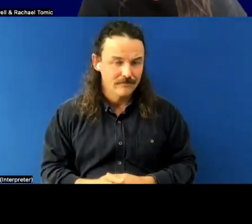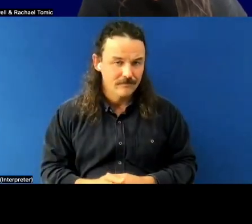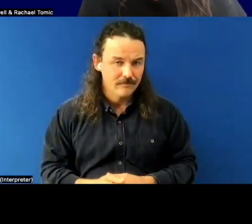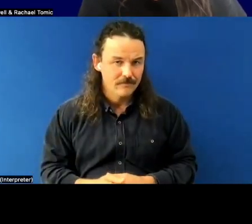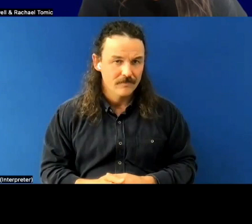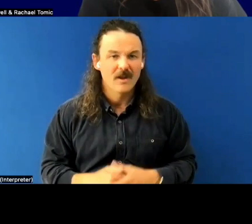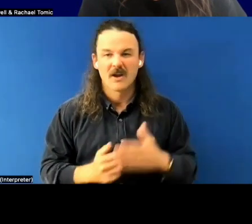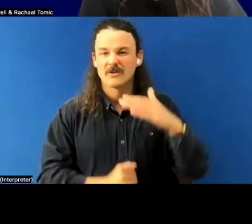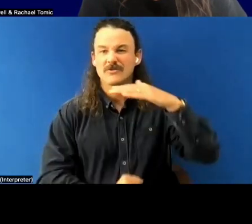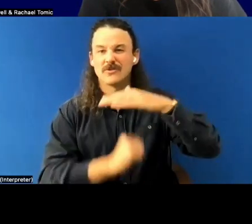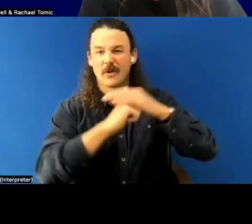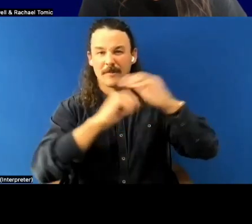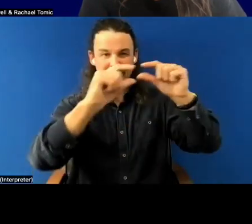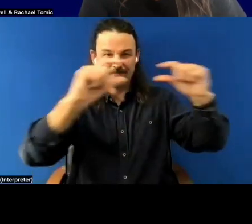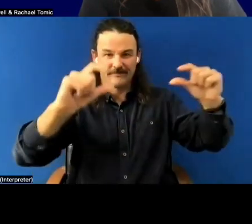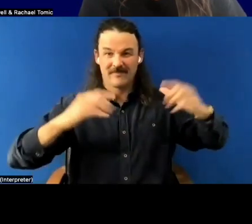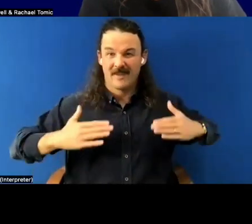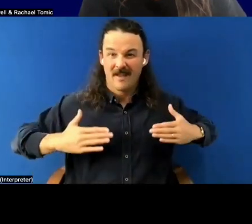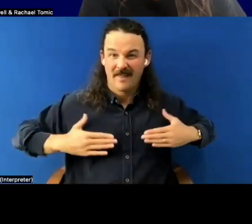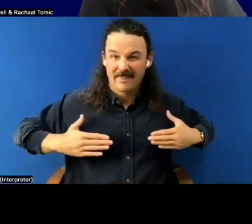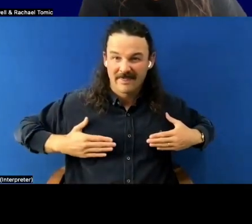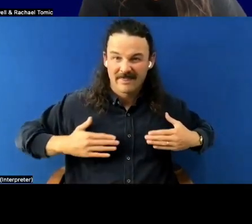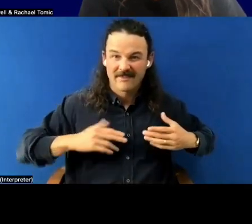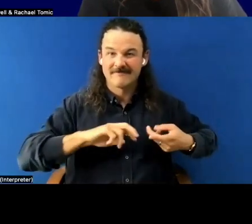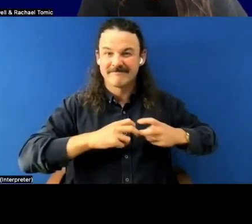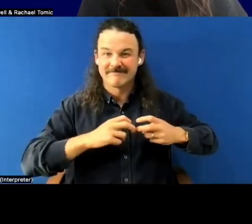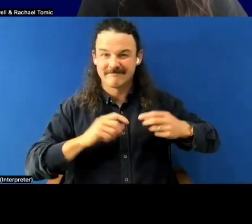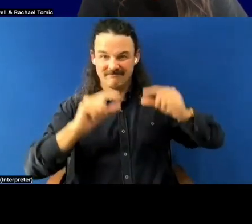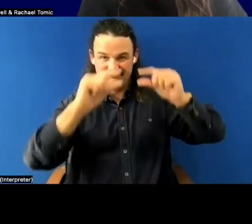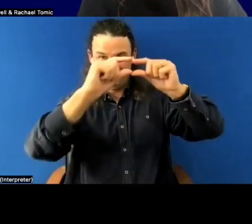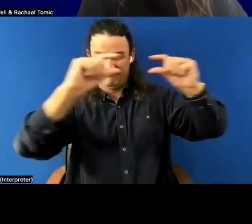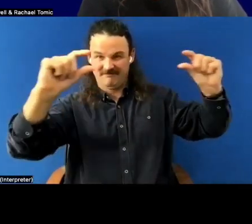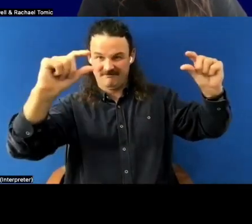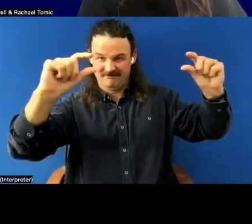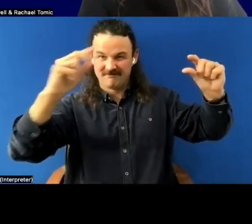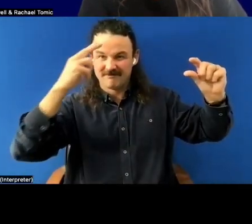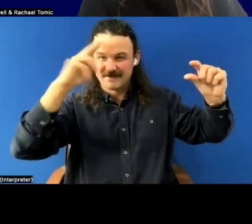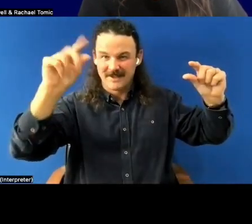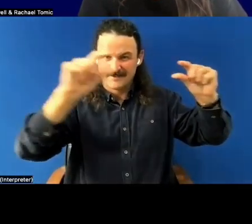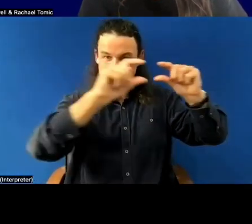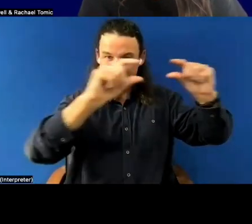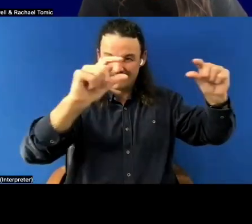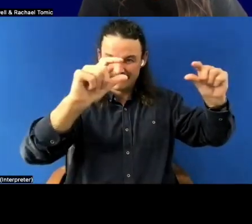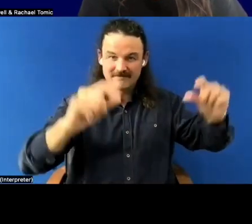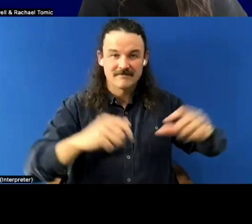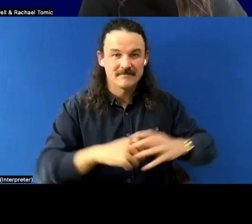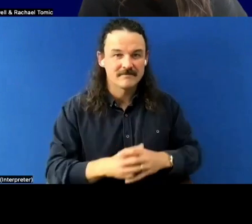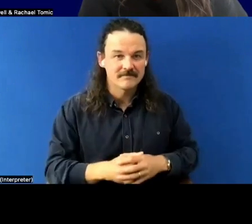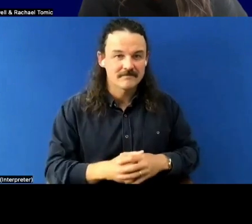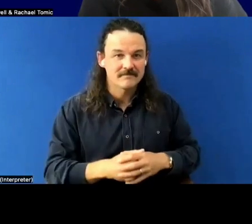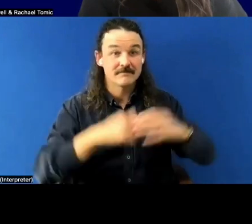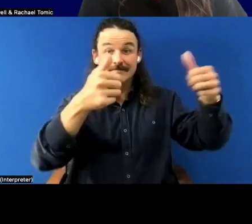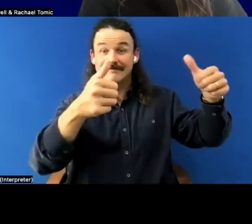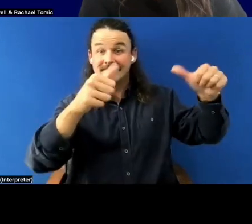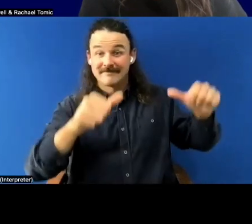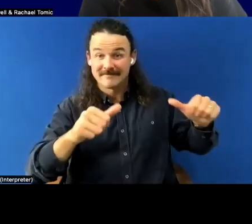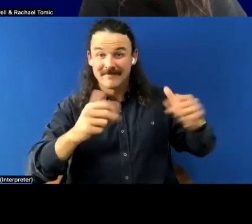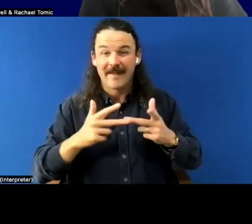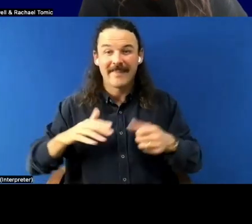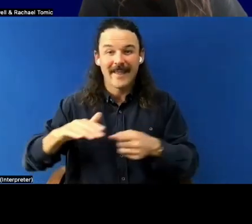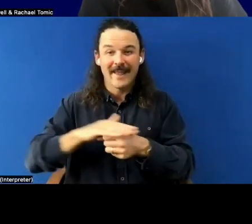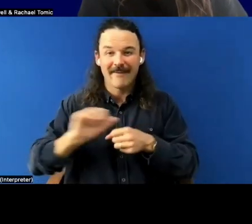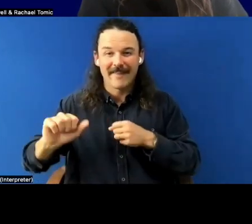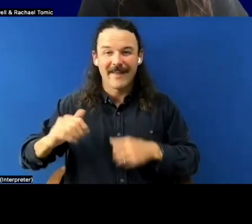the health condition of the individual, and all the other domains underneath can